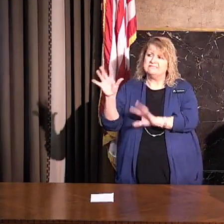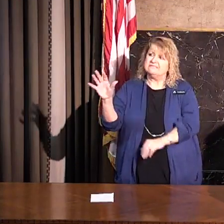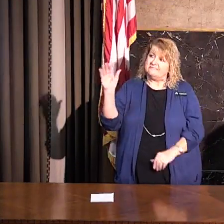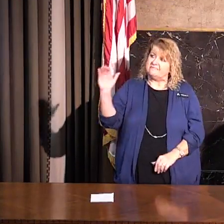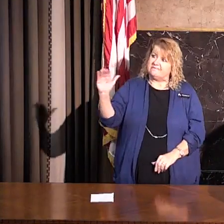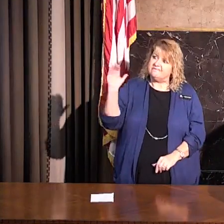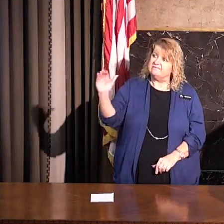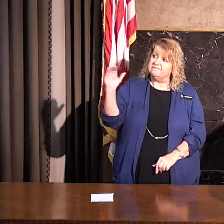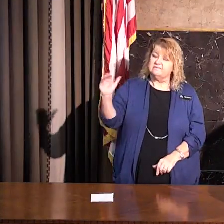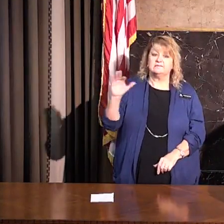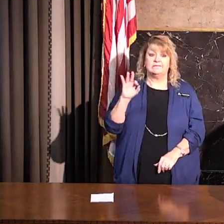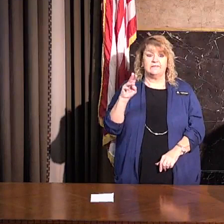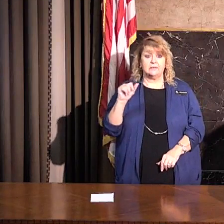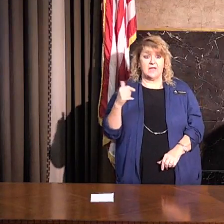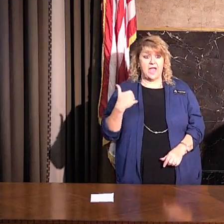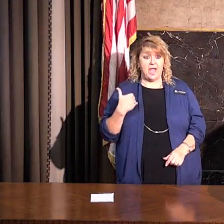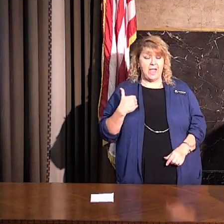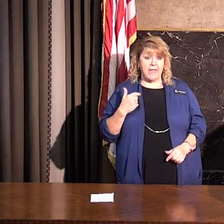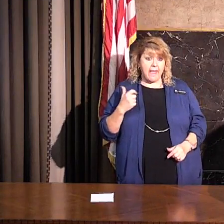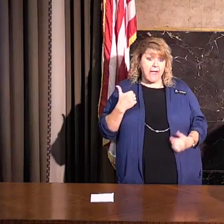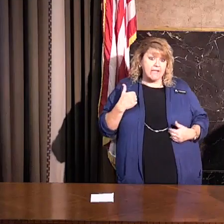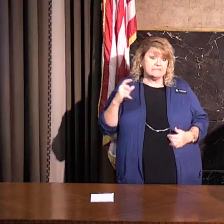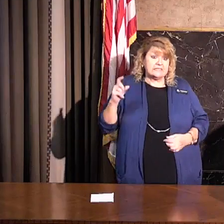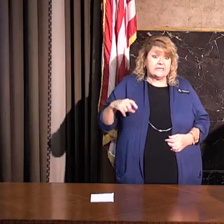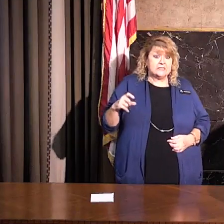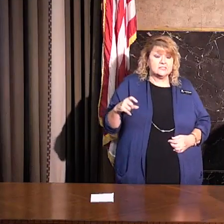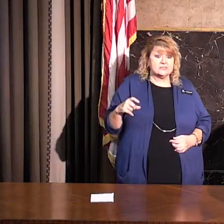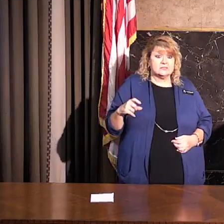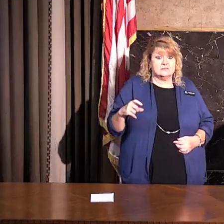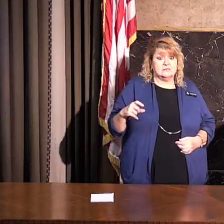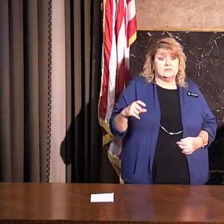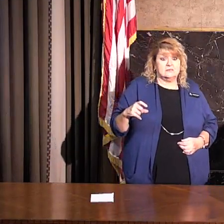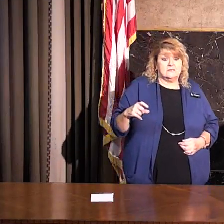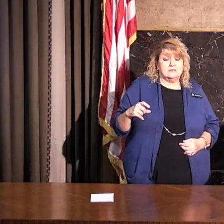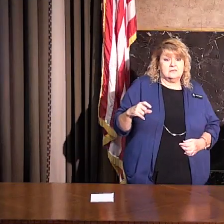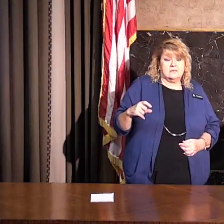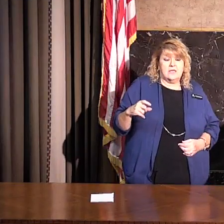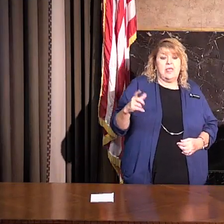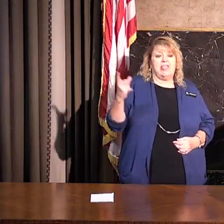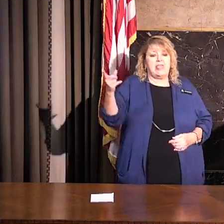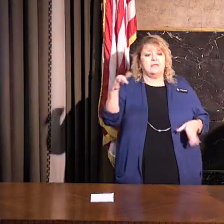and you know I have meetings